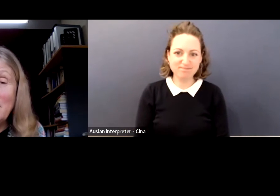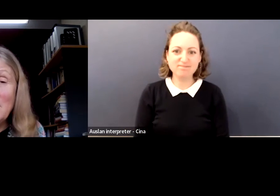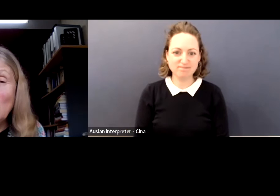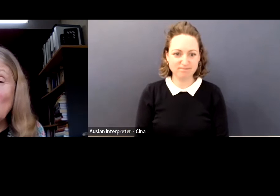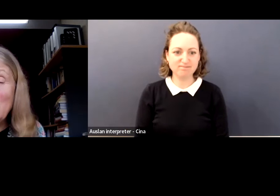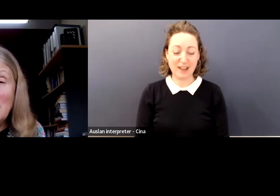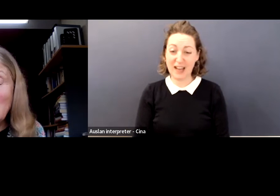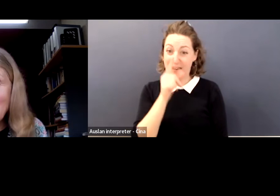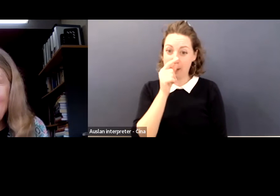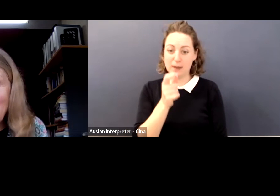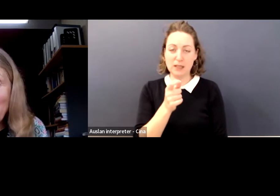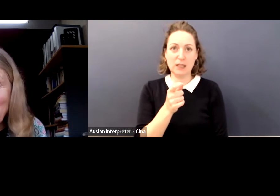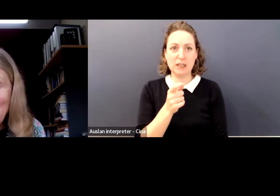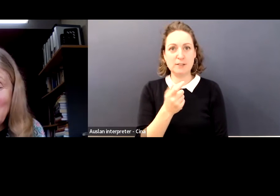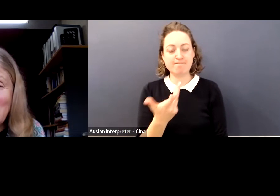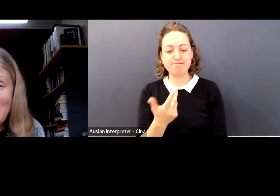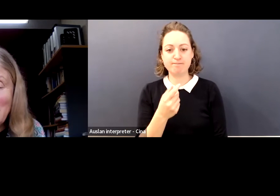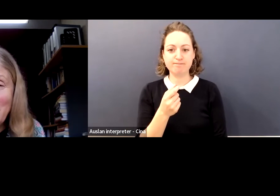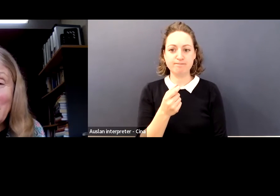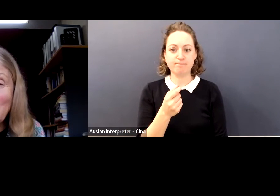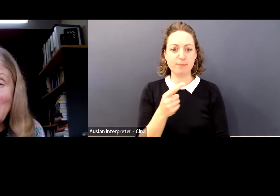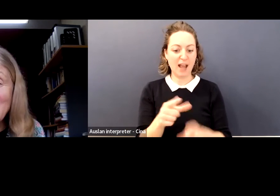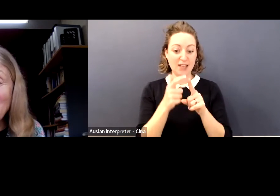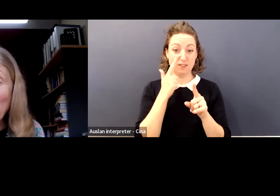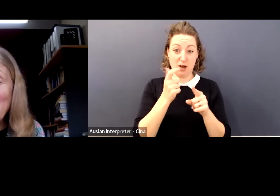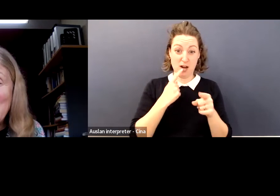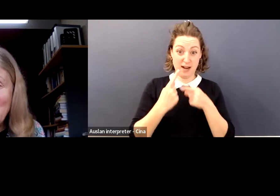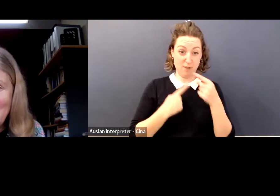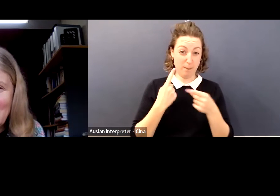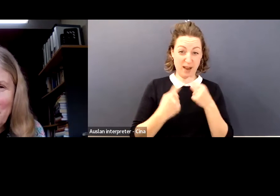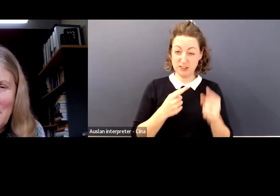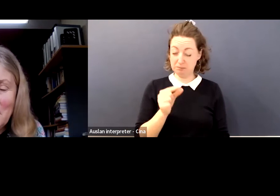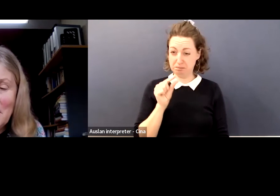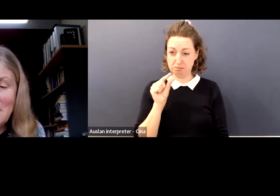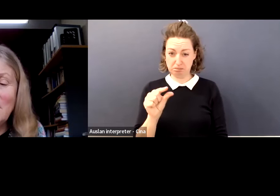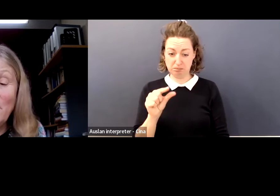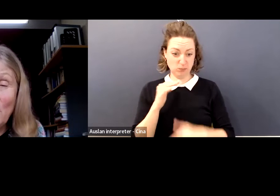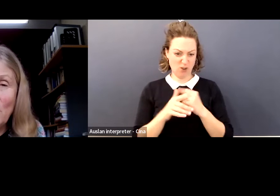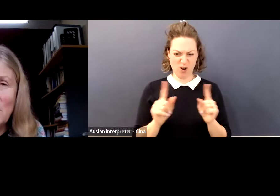something where the information available is very limited and it makes it difficult